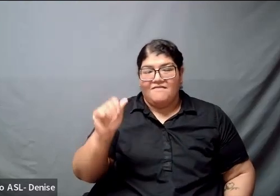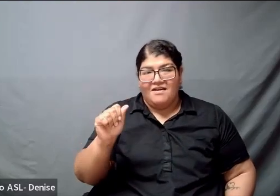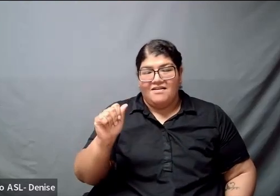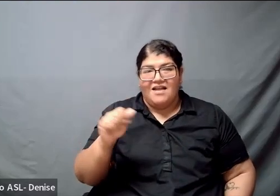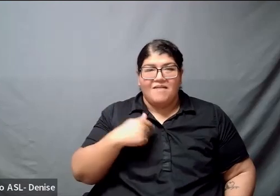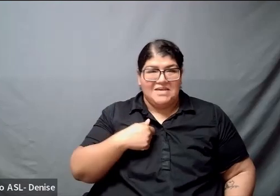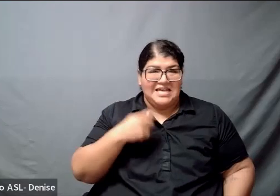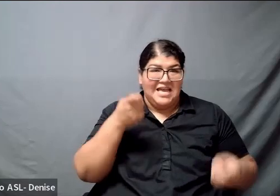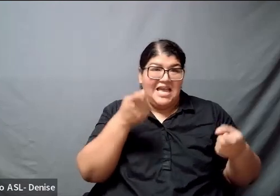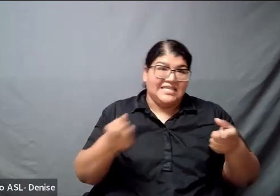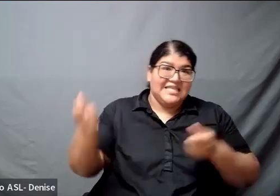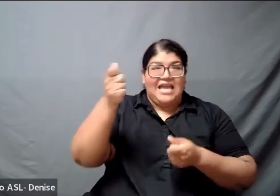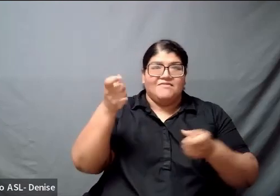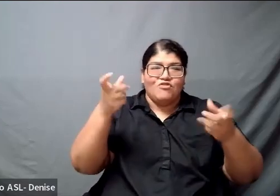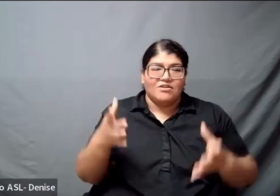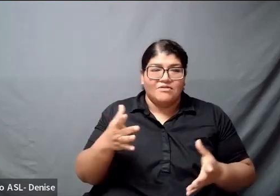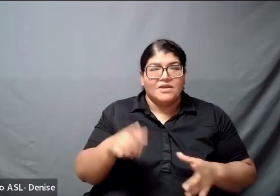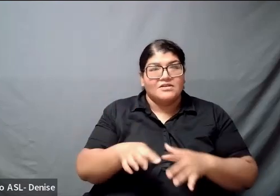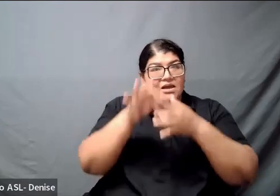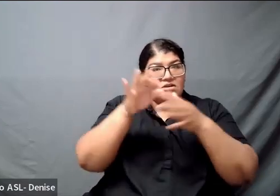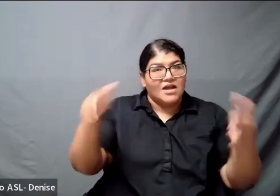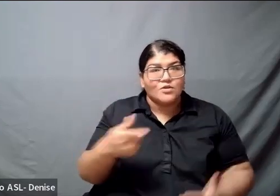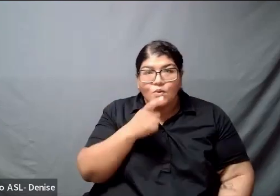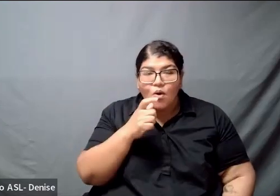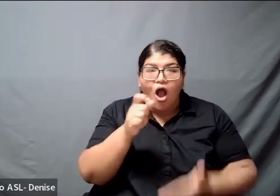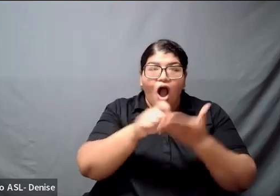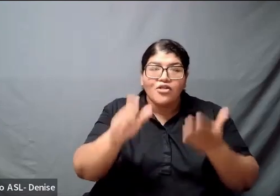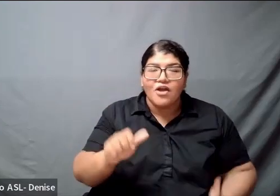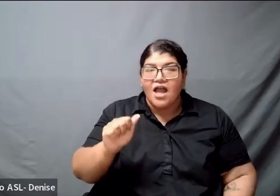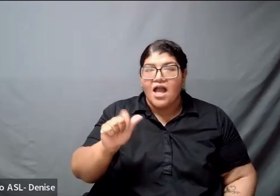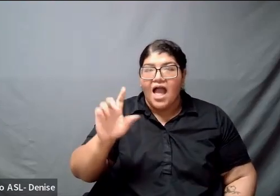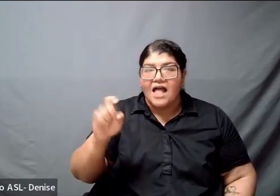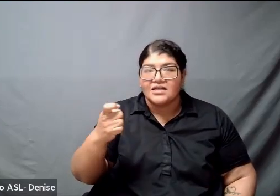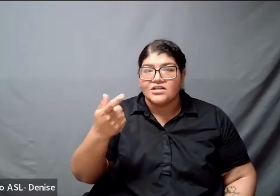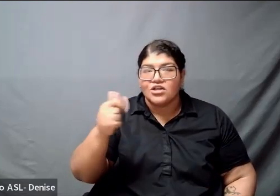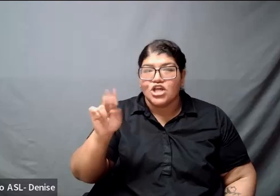Our very special guest today is author Alex Gino. But before I bring Alex on, just want to share a little bit,